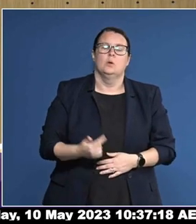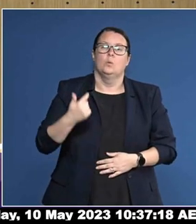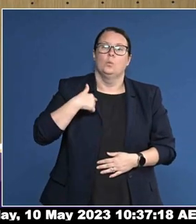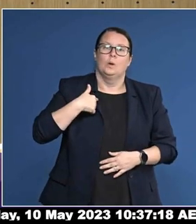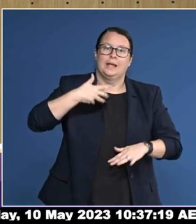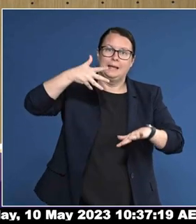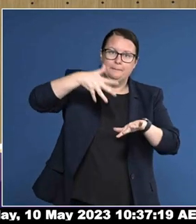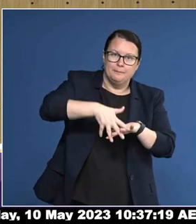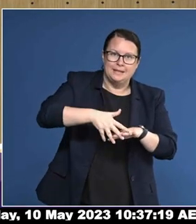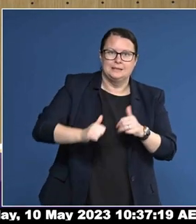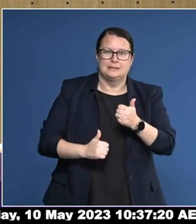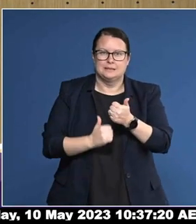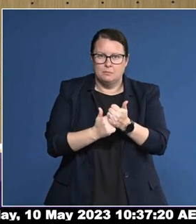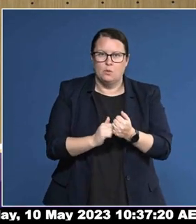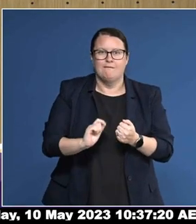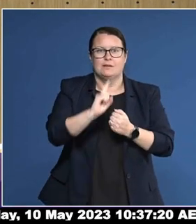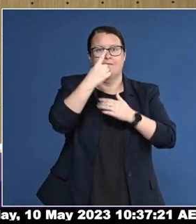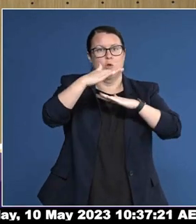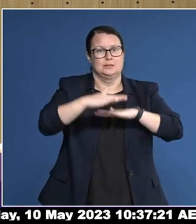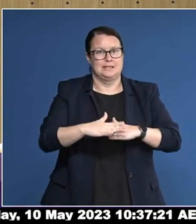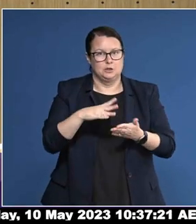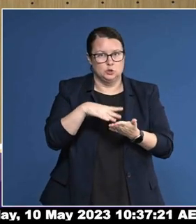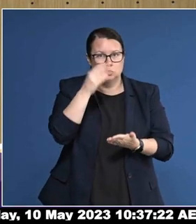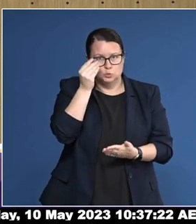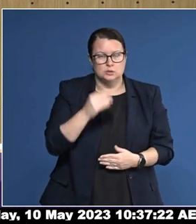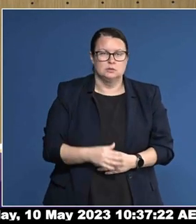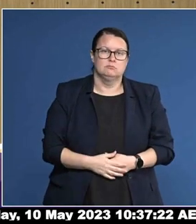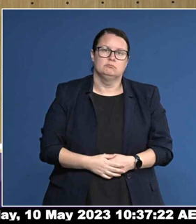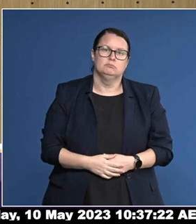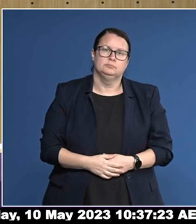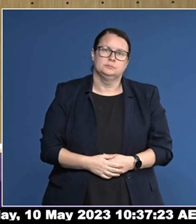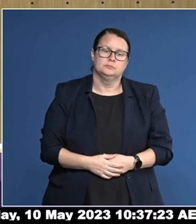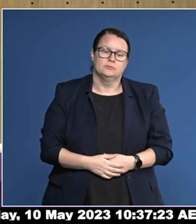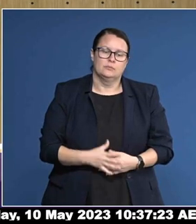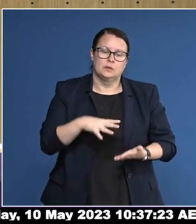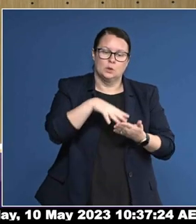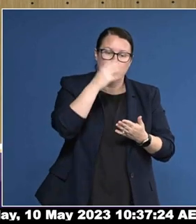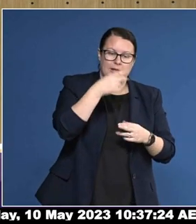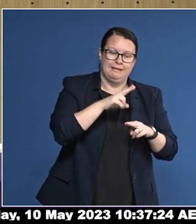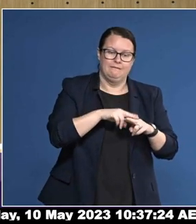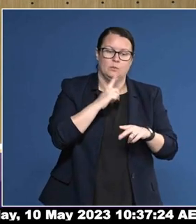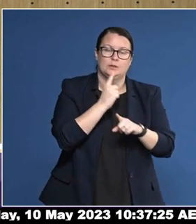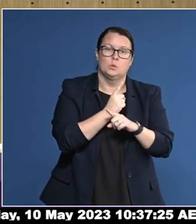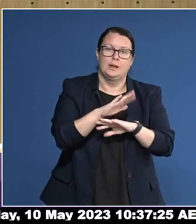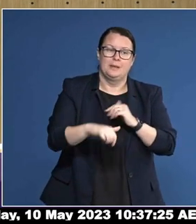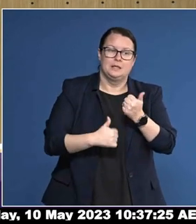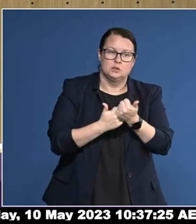First Nations students across that. That includes if we're talking about supports for students with disability, that